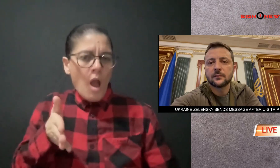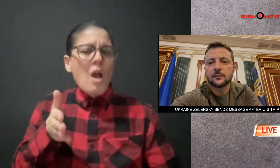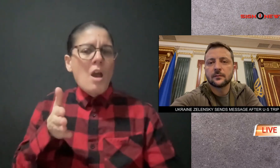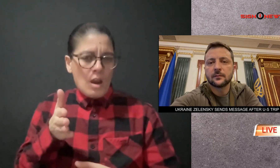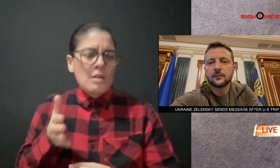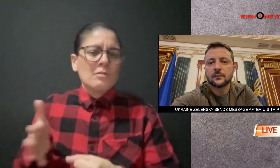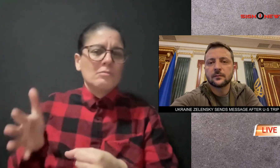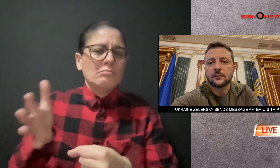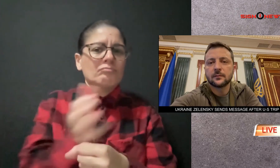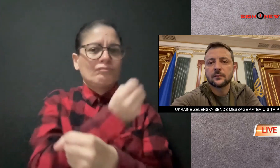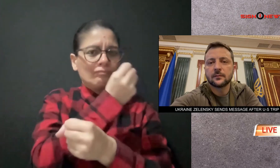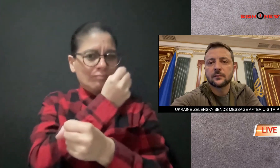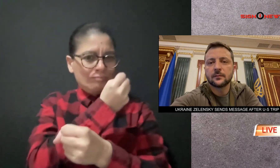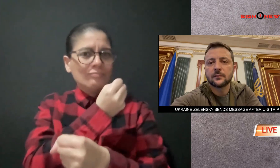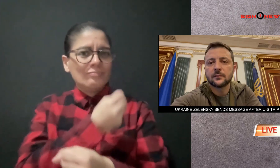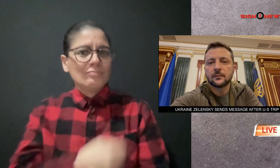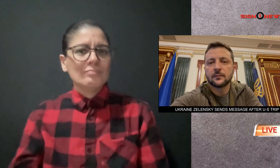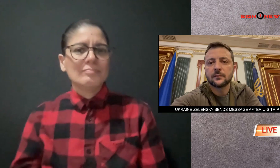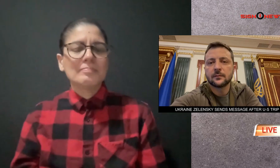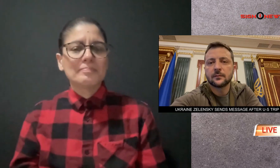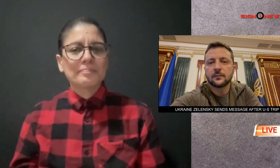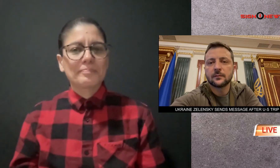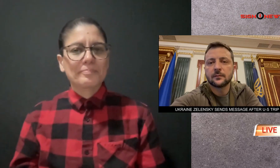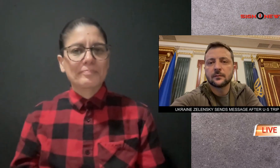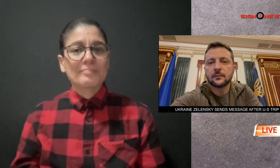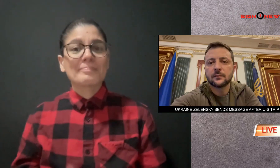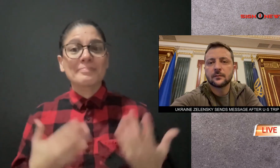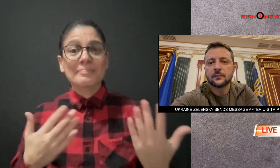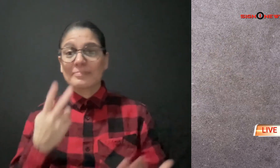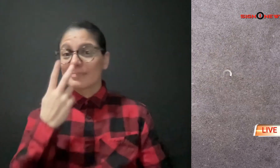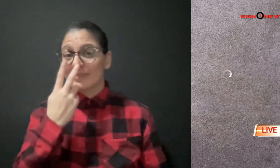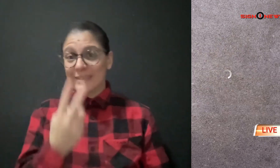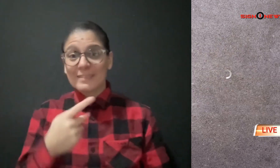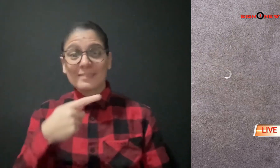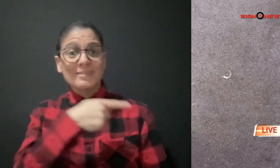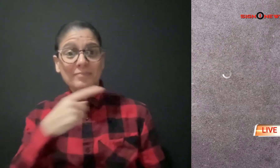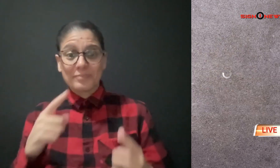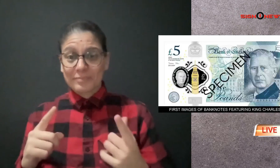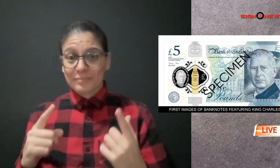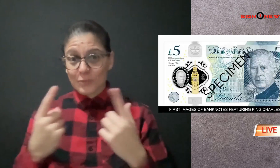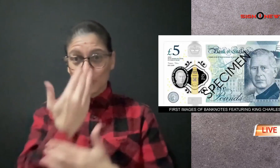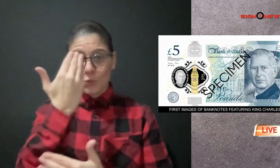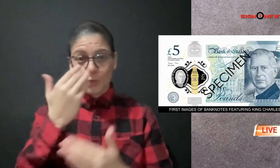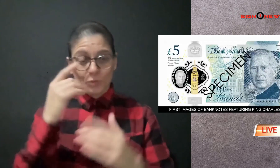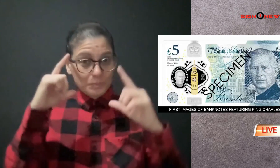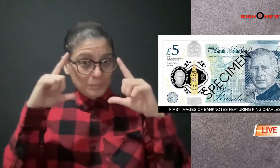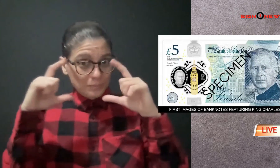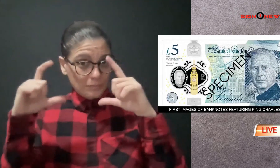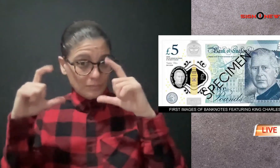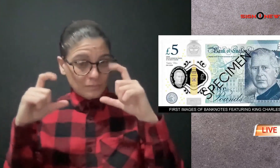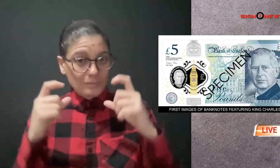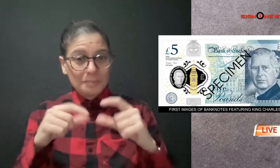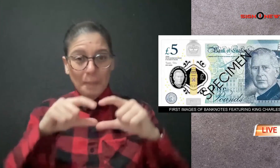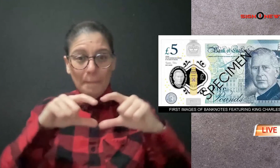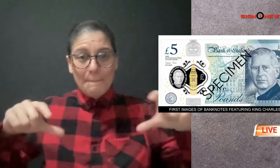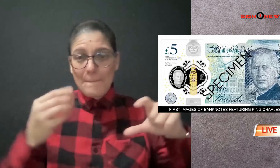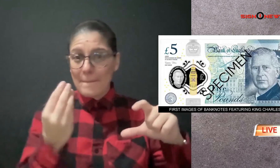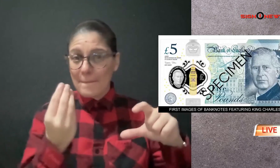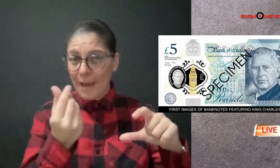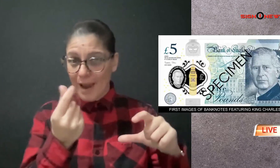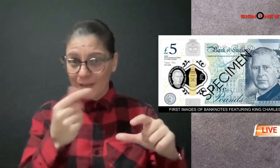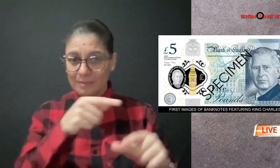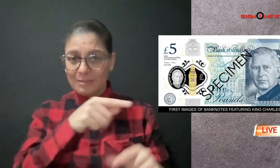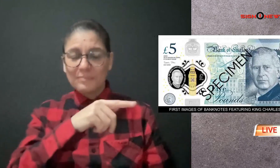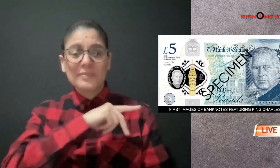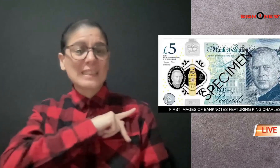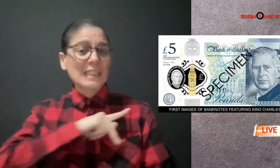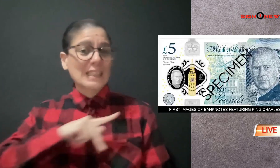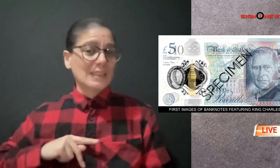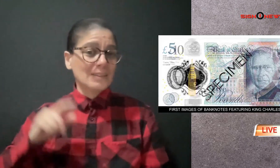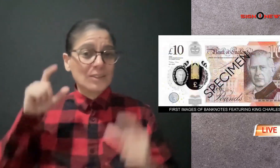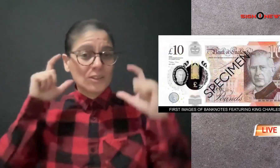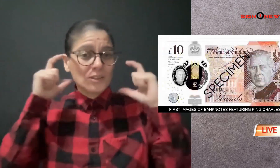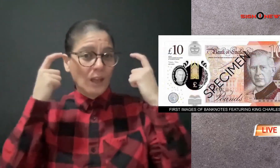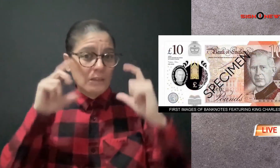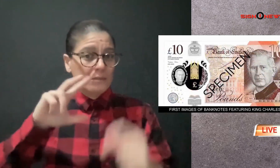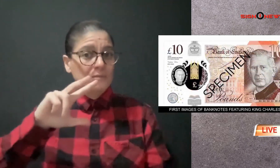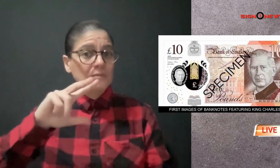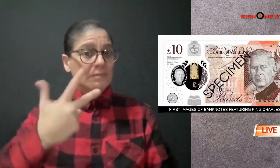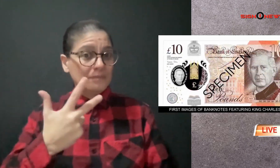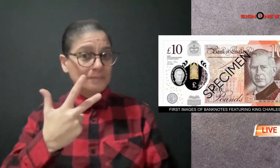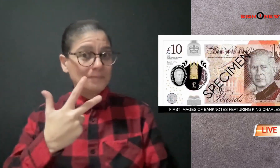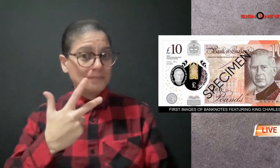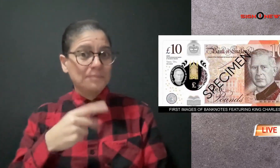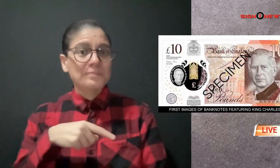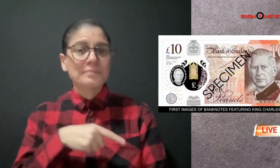with the message we shall win here are the first official images of the banknotes featuring